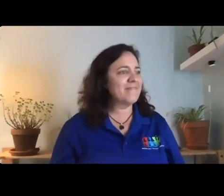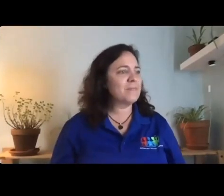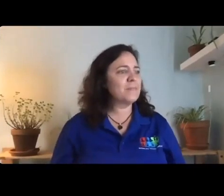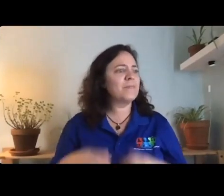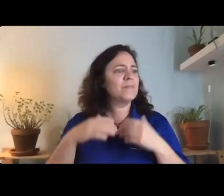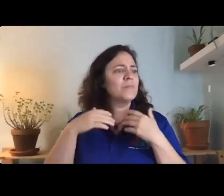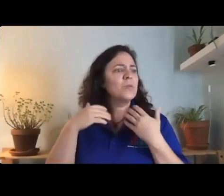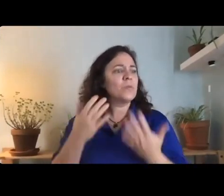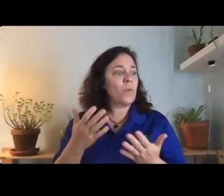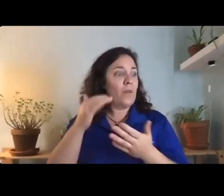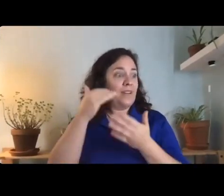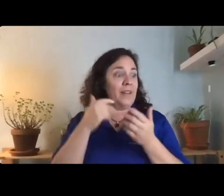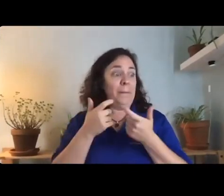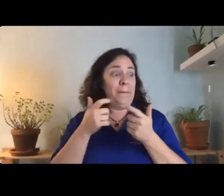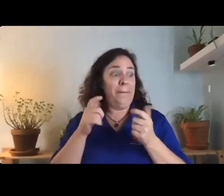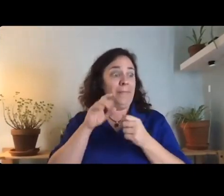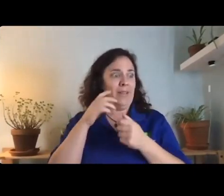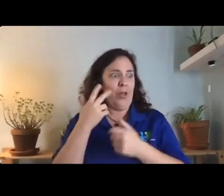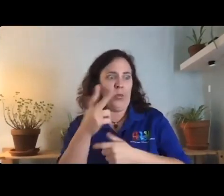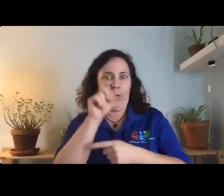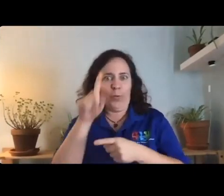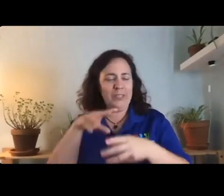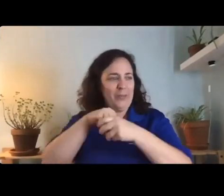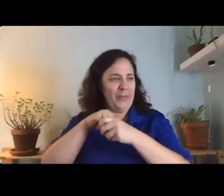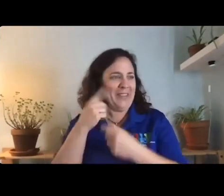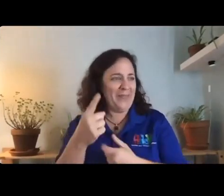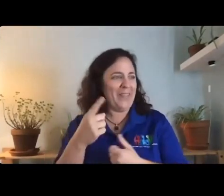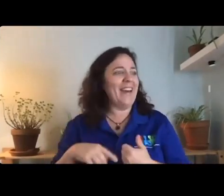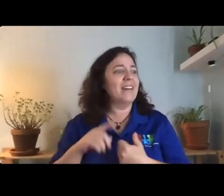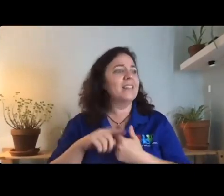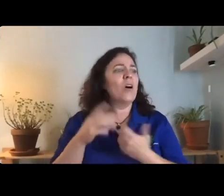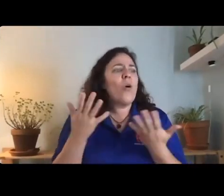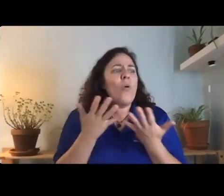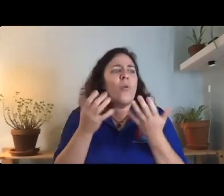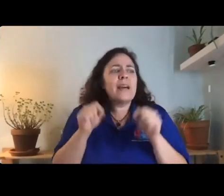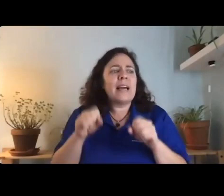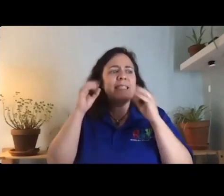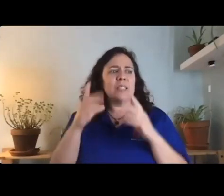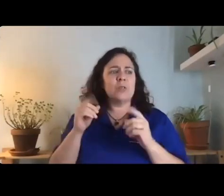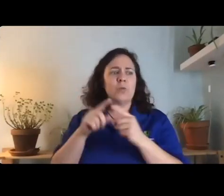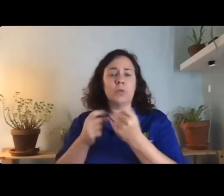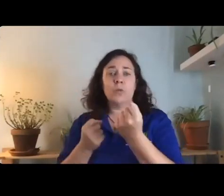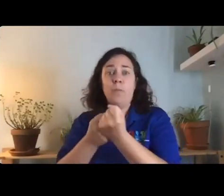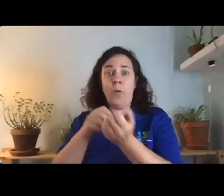> Yeah, I do think it's really important that we take the labels away from students at a young age.